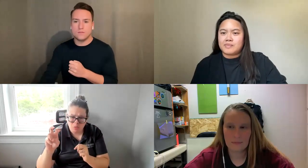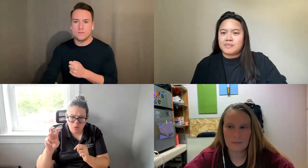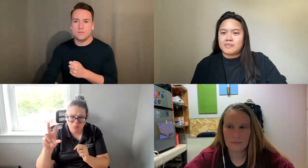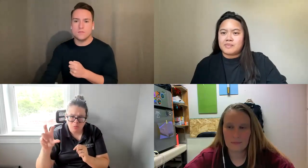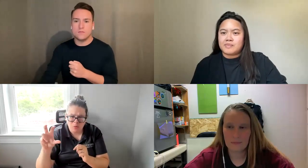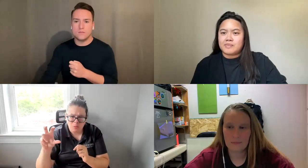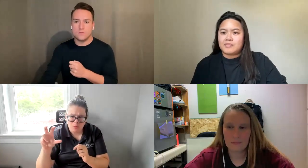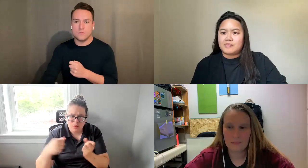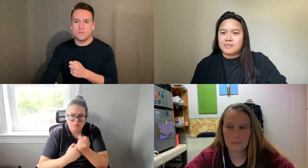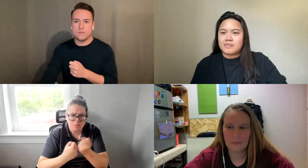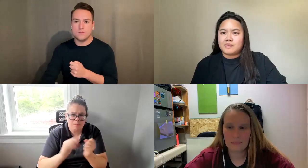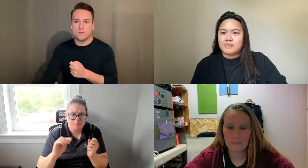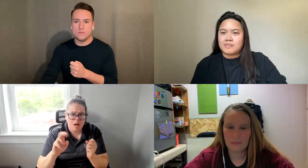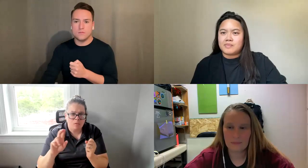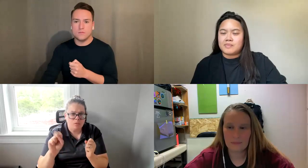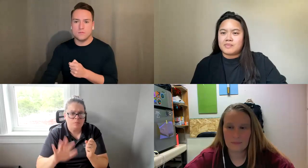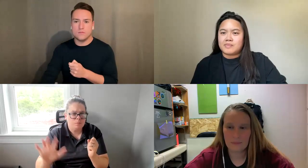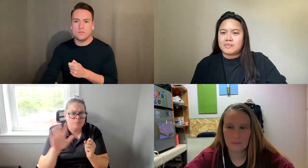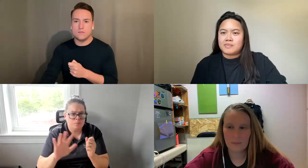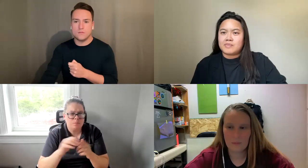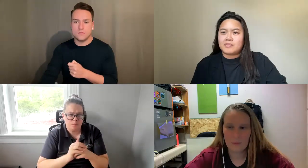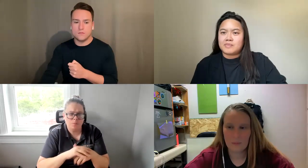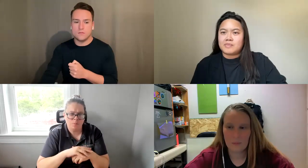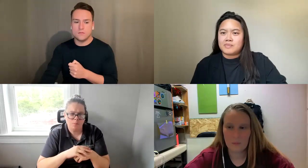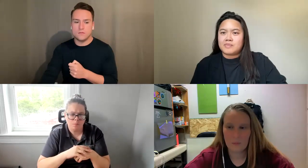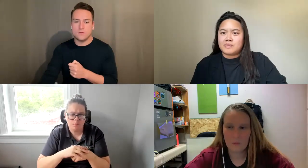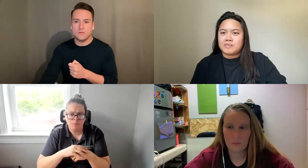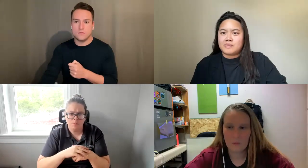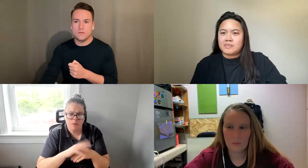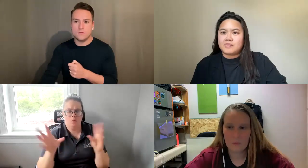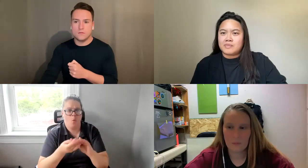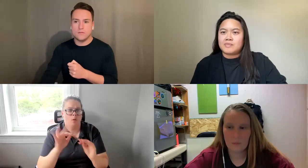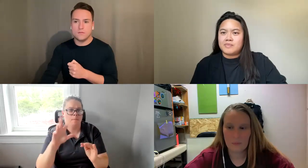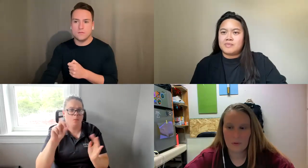I think it was around 200 or 300,000, somewhere around there total.